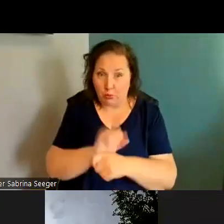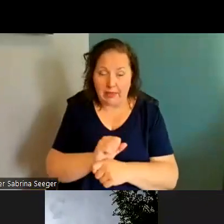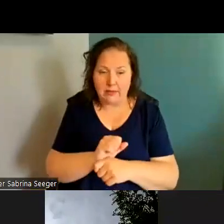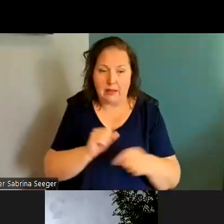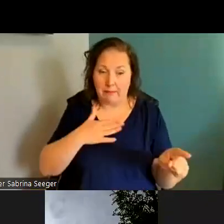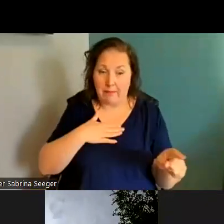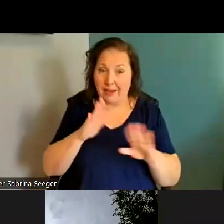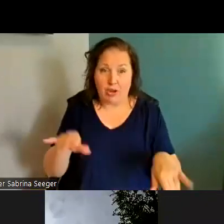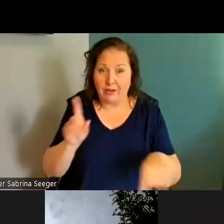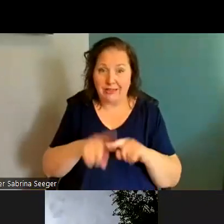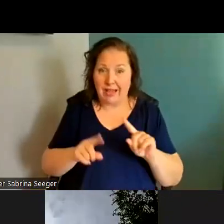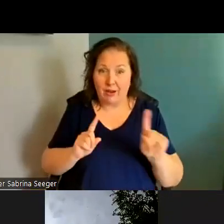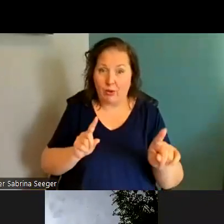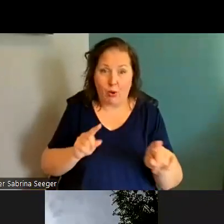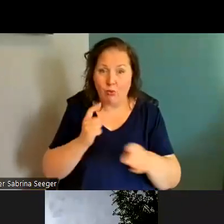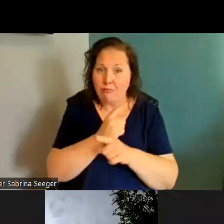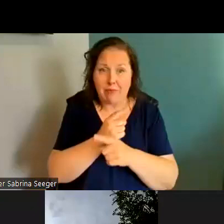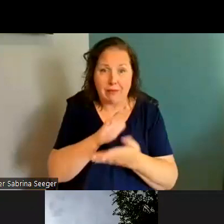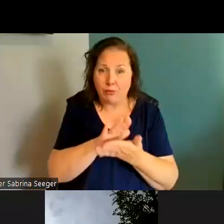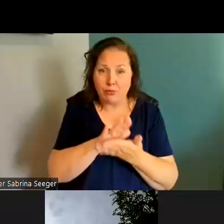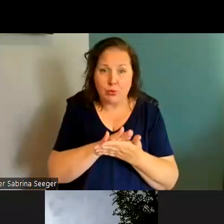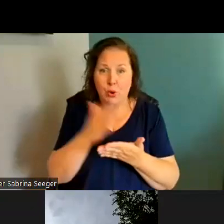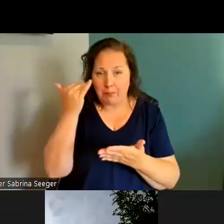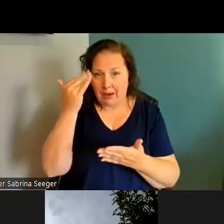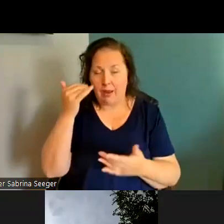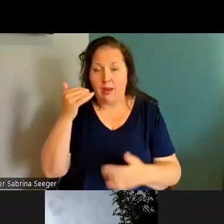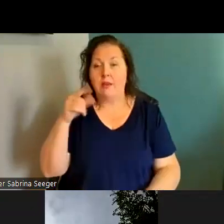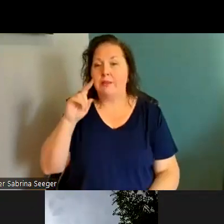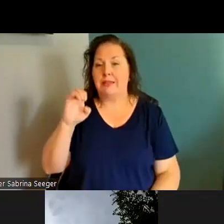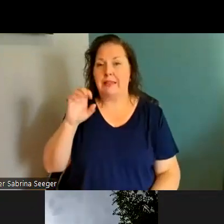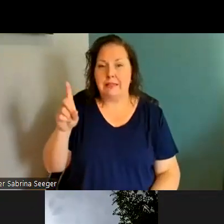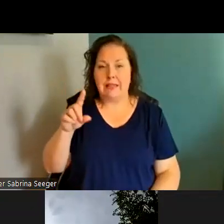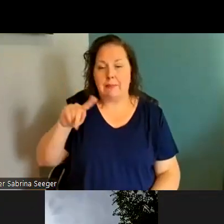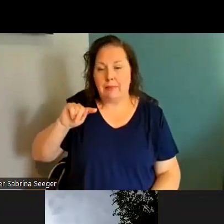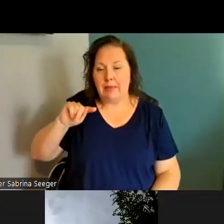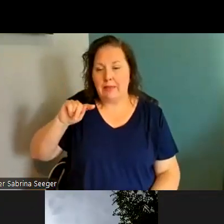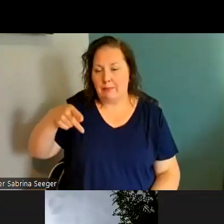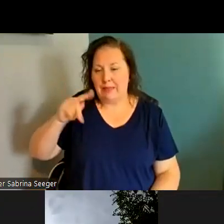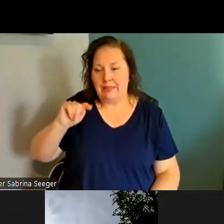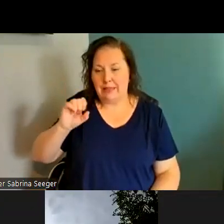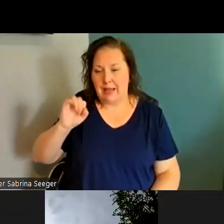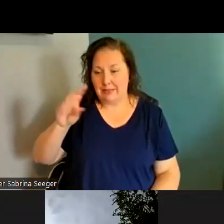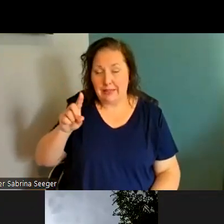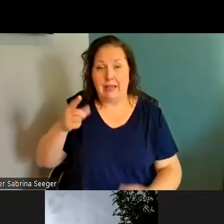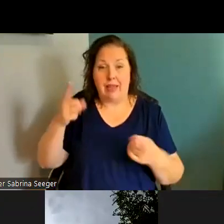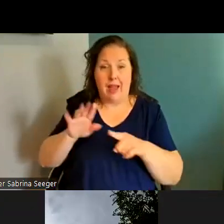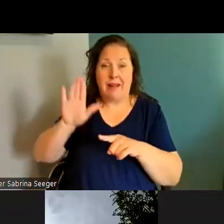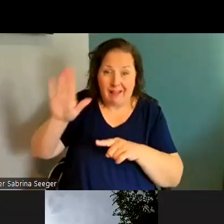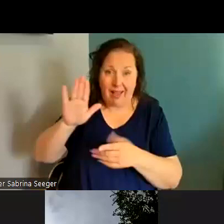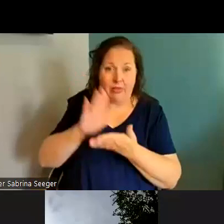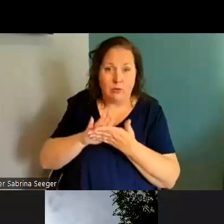cannot attend his regular school due to Ed PTSD, from an assault at the school. That's a great